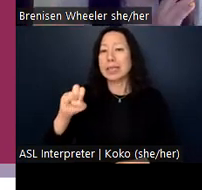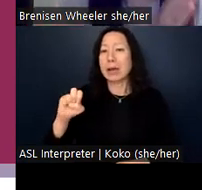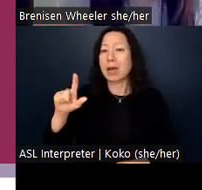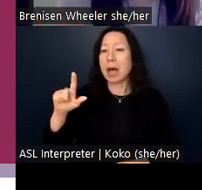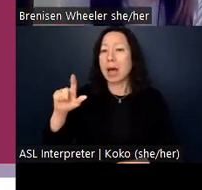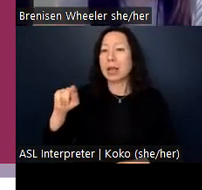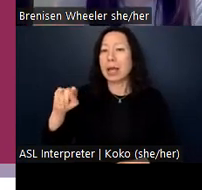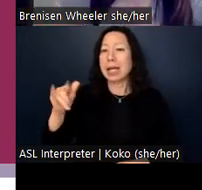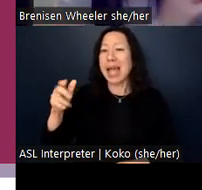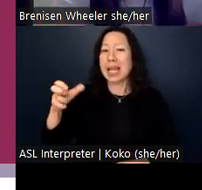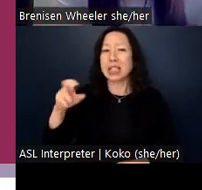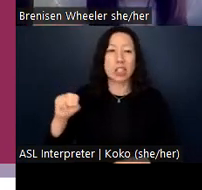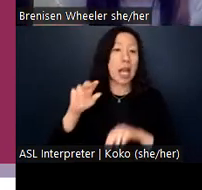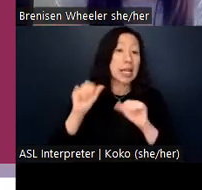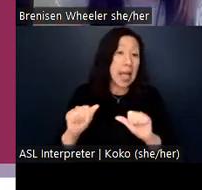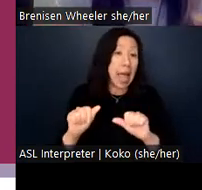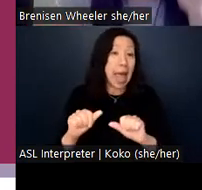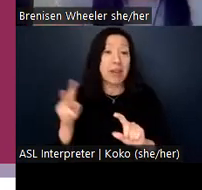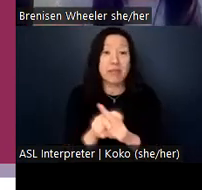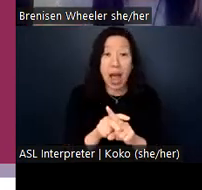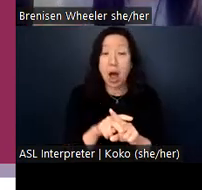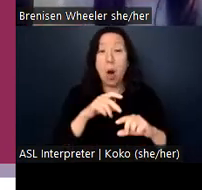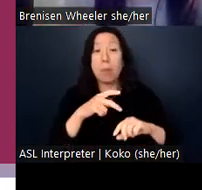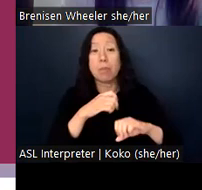the individual as an unfit parent. 12:52:58 If that's involved maybe they're